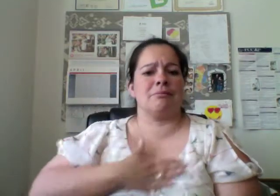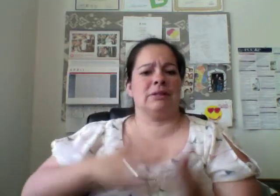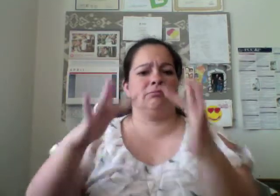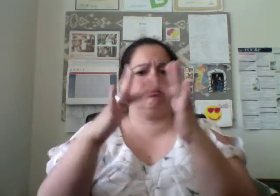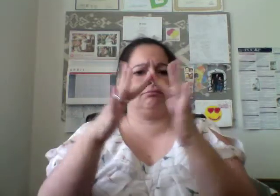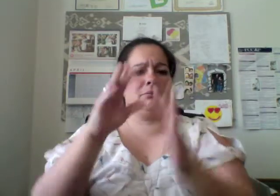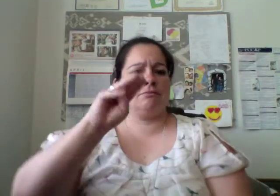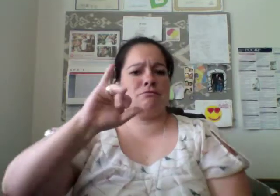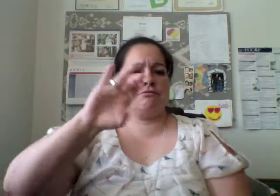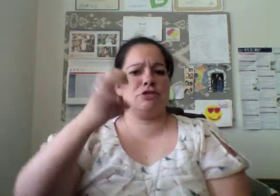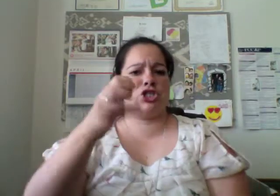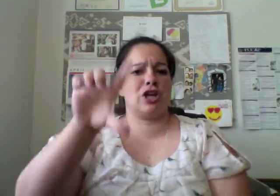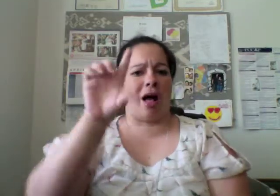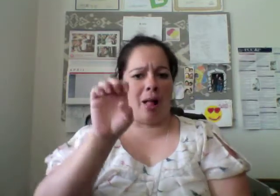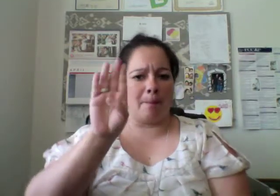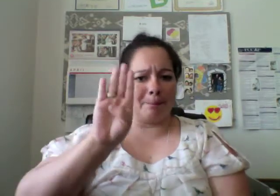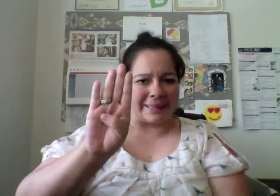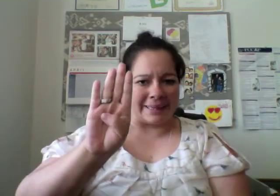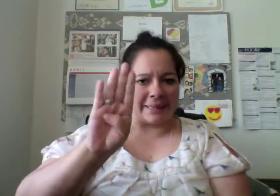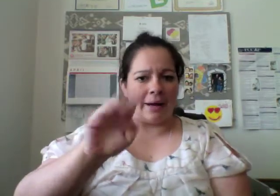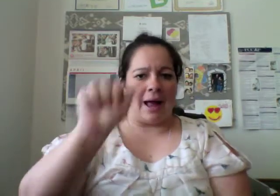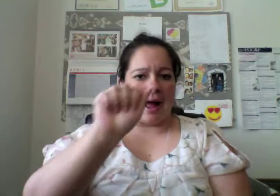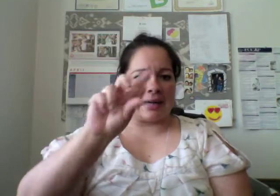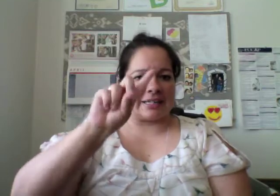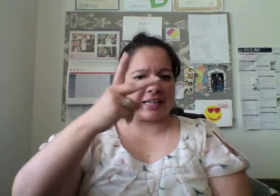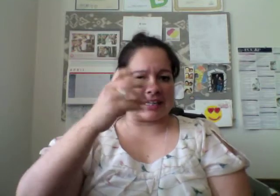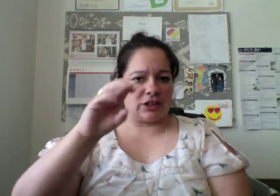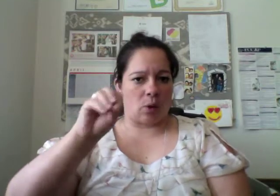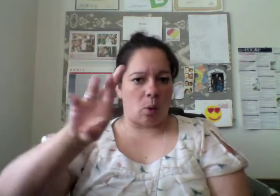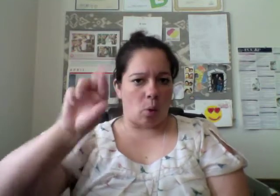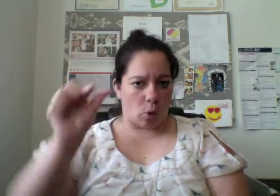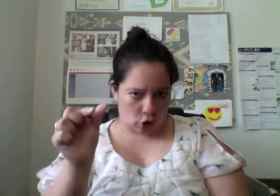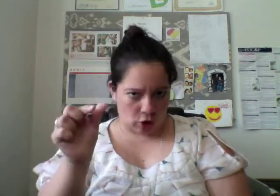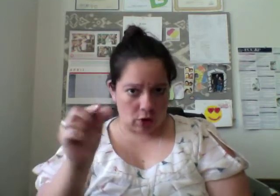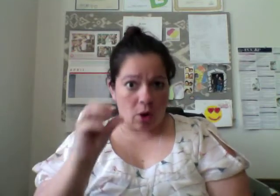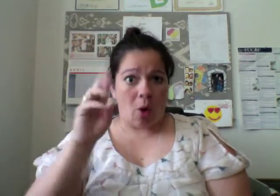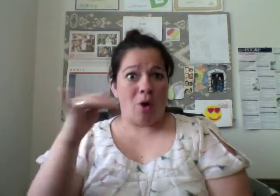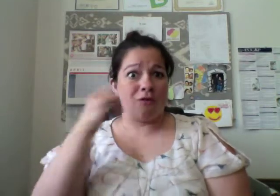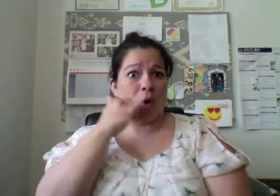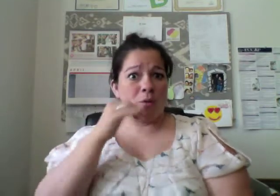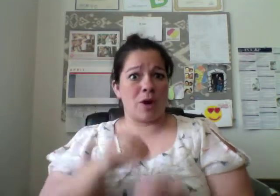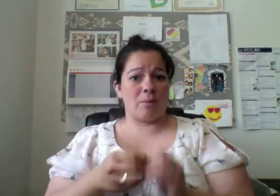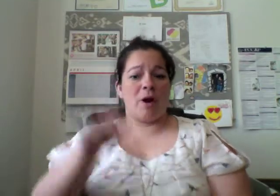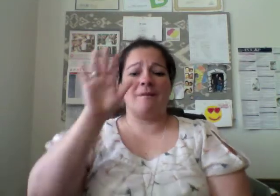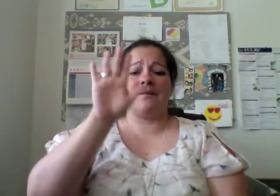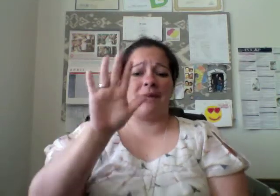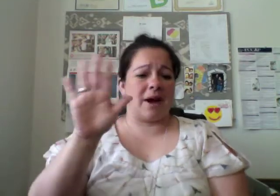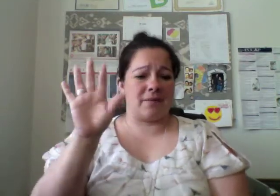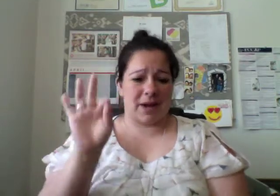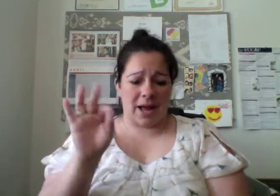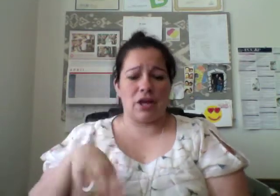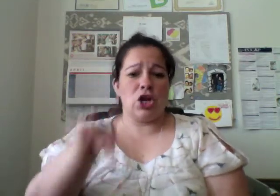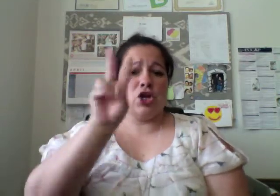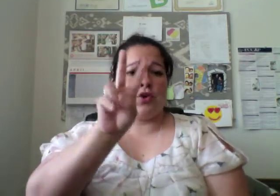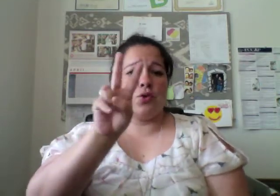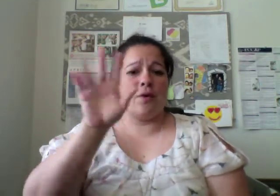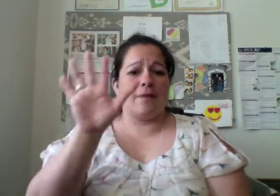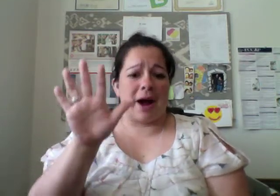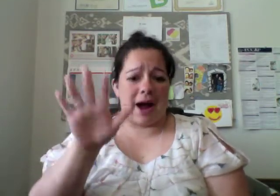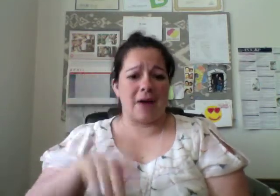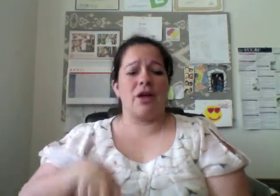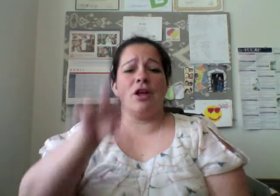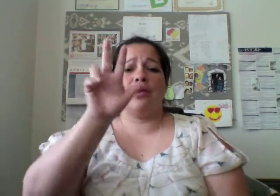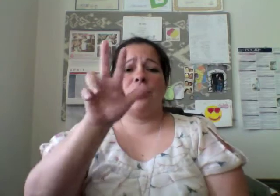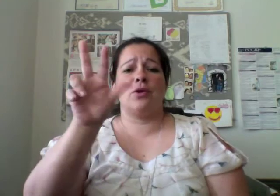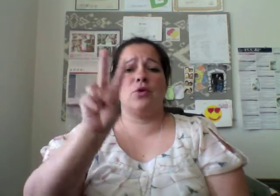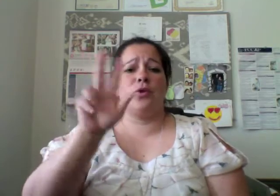Michelle Bronson at michelleb@dhhsc.org or (559) 225-3323.